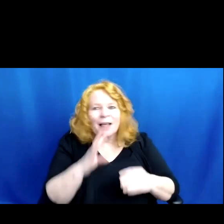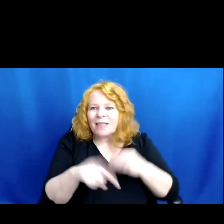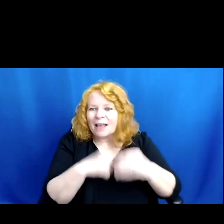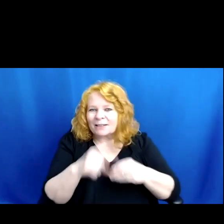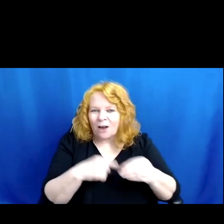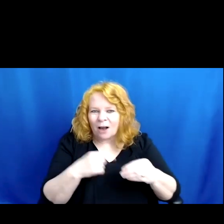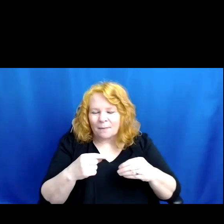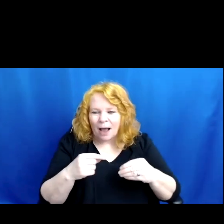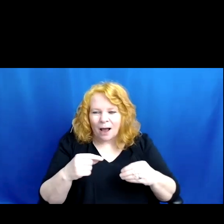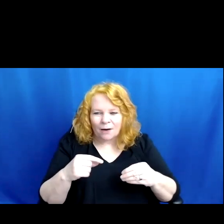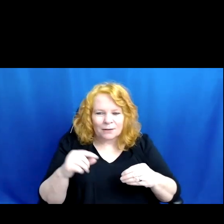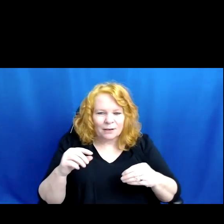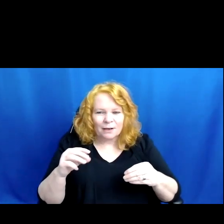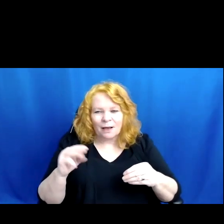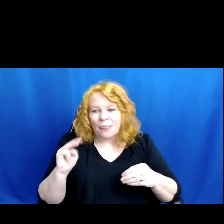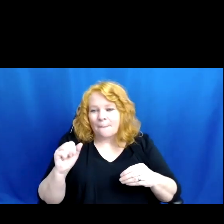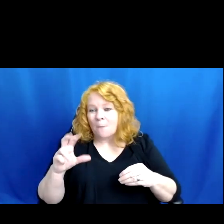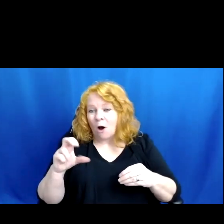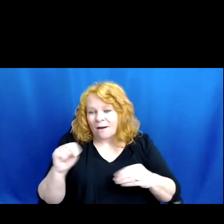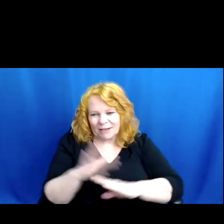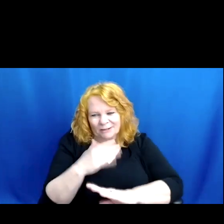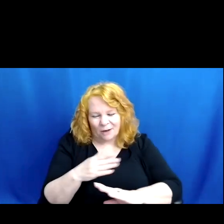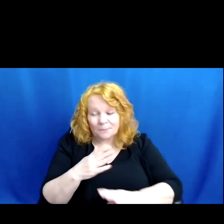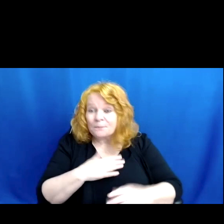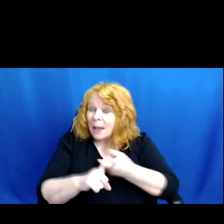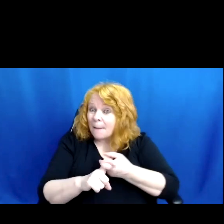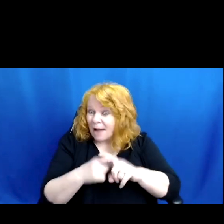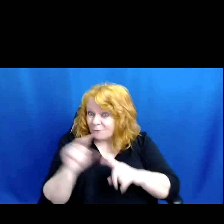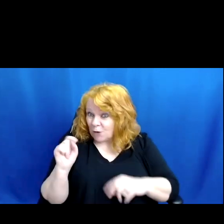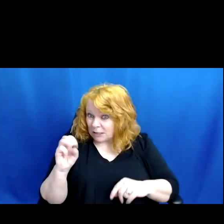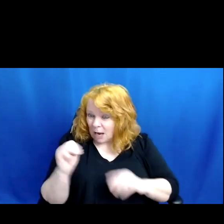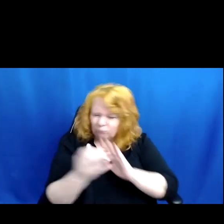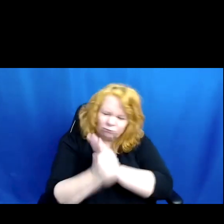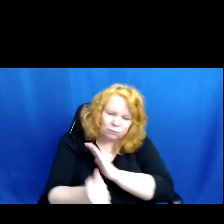My son Tom is quite musical. He is not a professional musician.